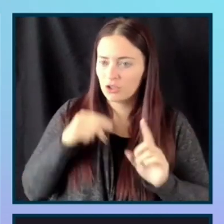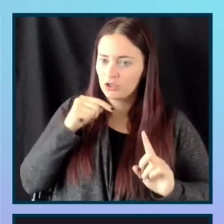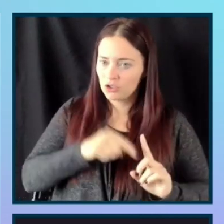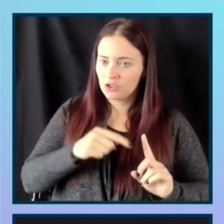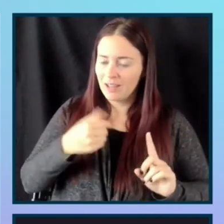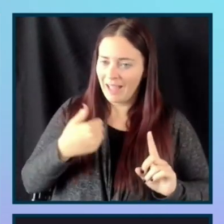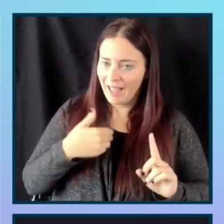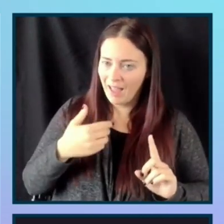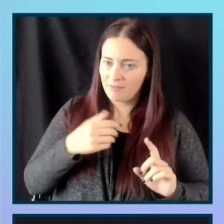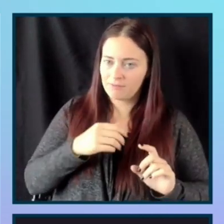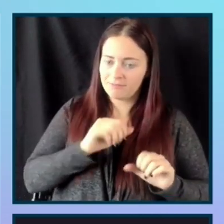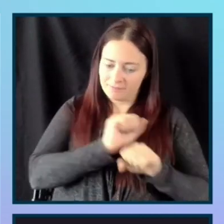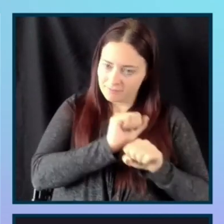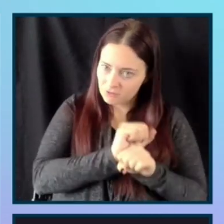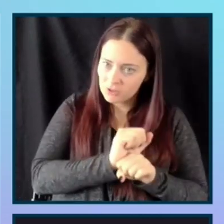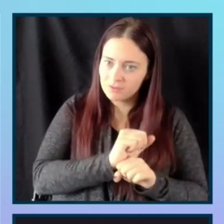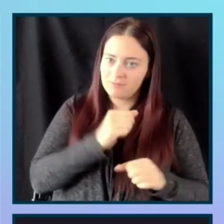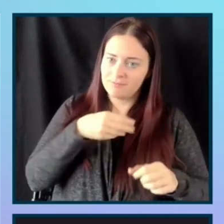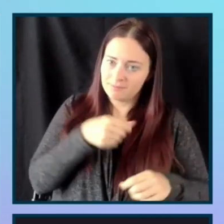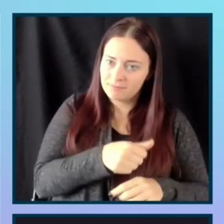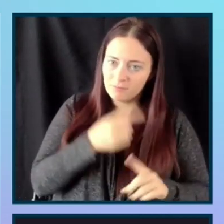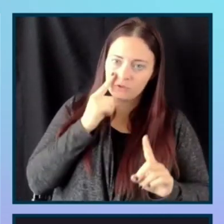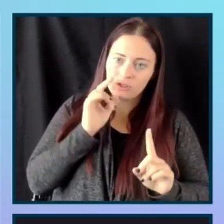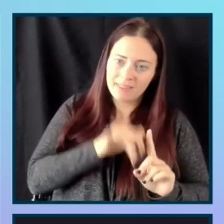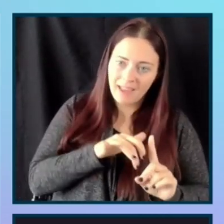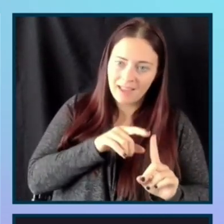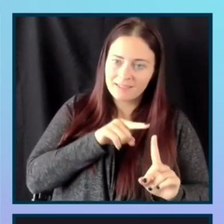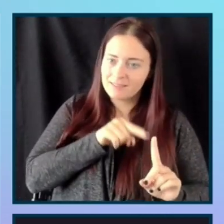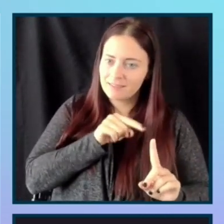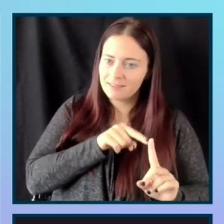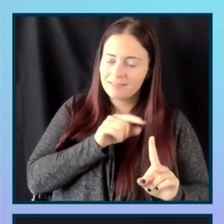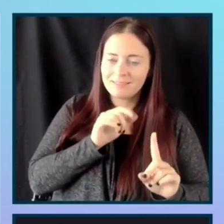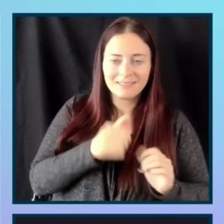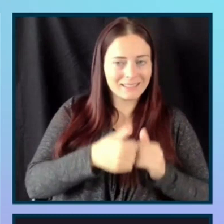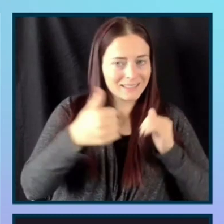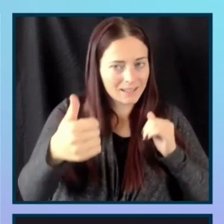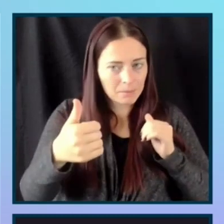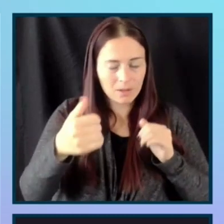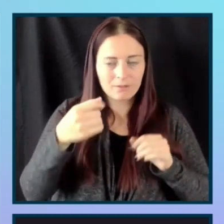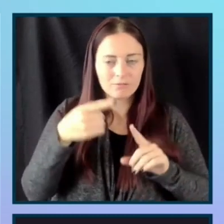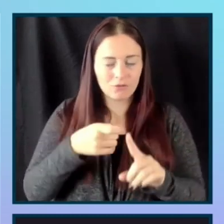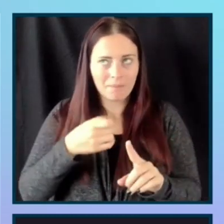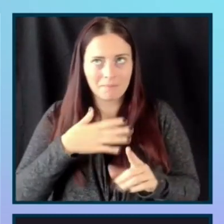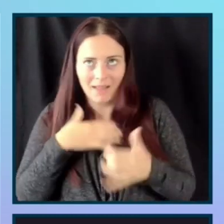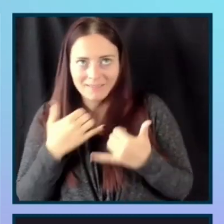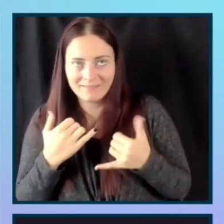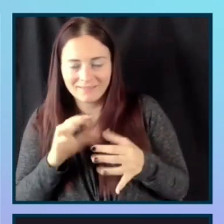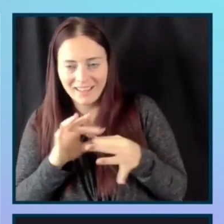because they'll tell us when things have gone wrong. That is a horrendously exclusionary point of view